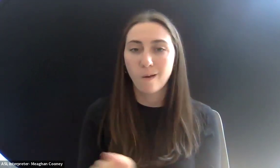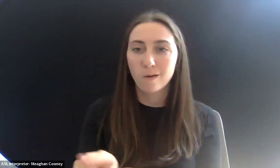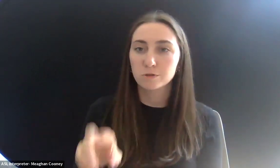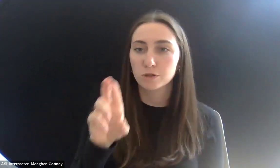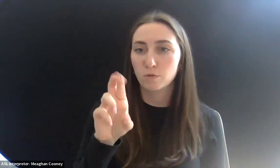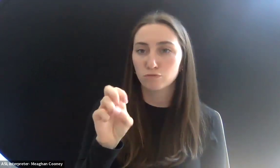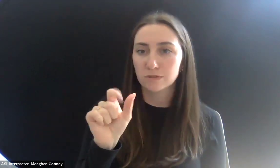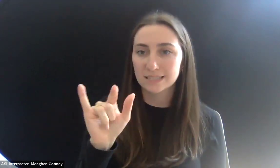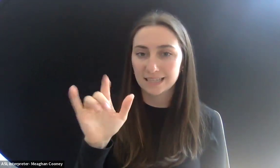Next slide.